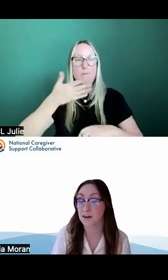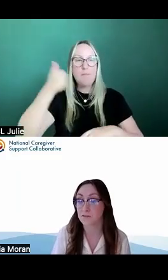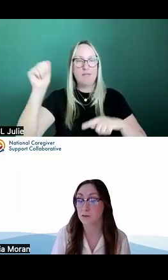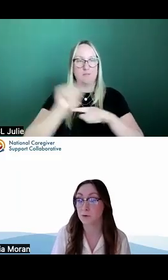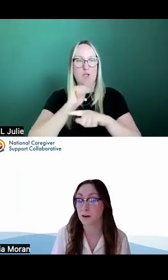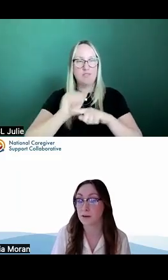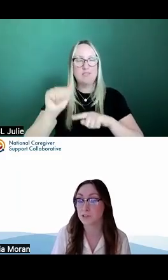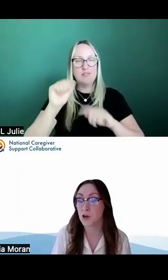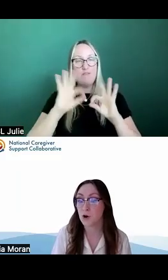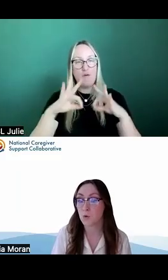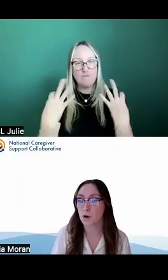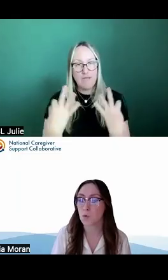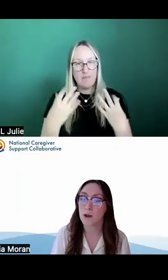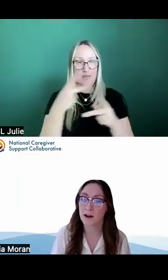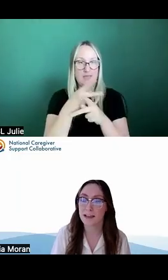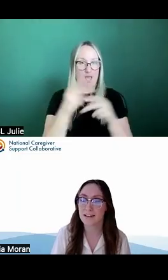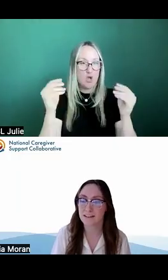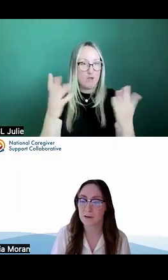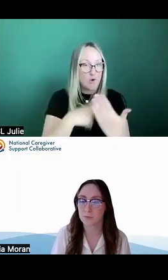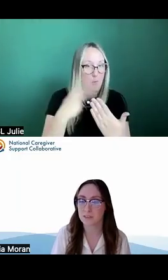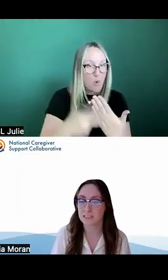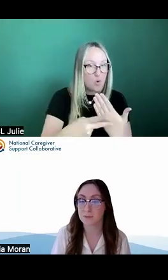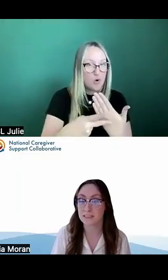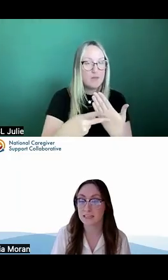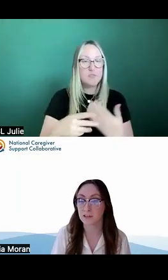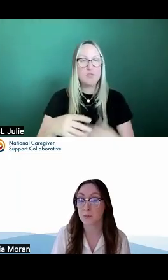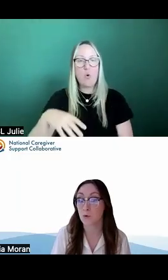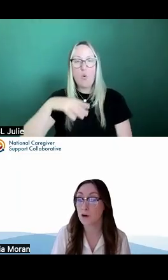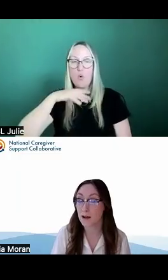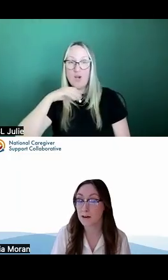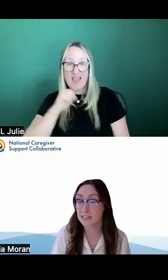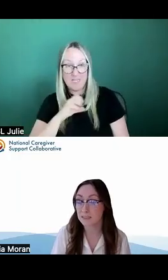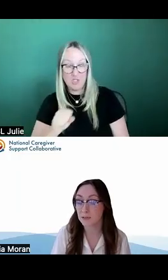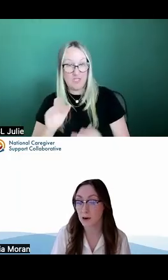caregiver programs or where aging network participants can learn more about assessment